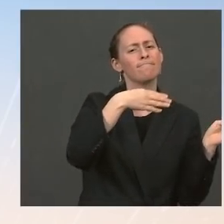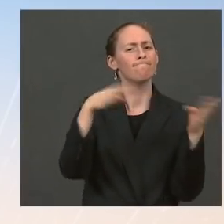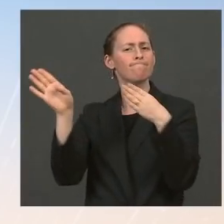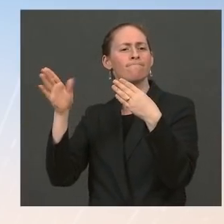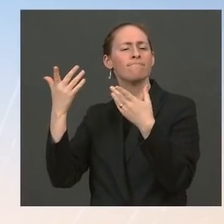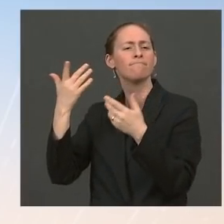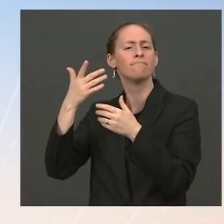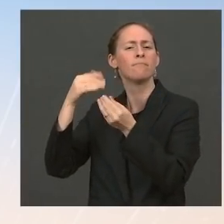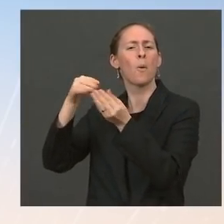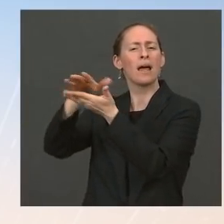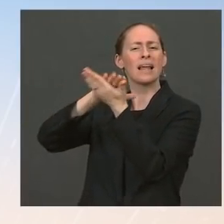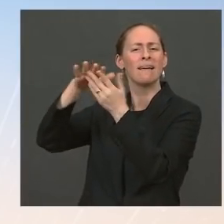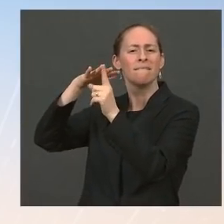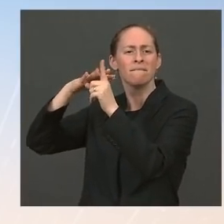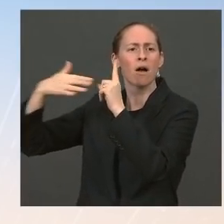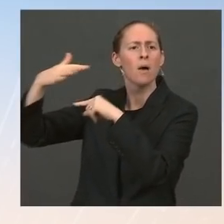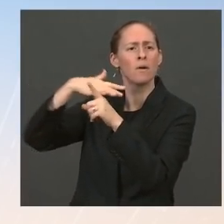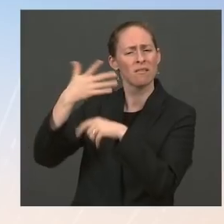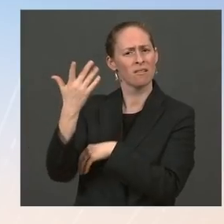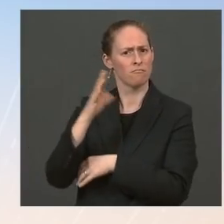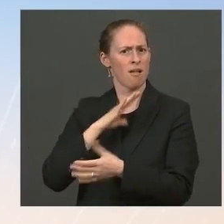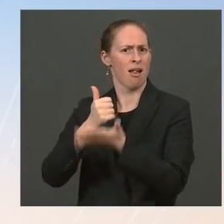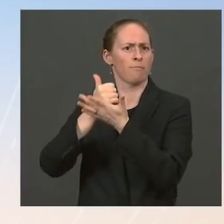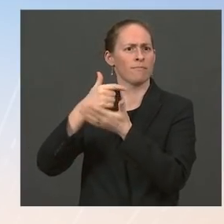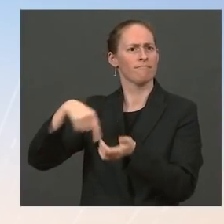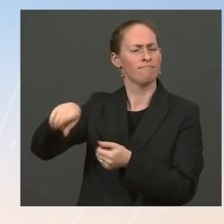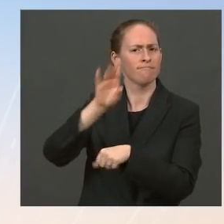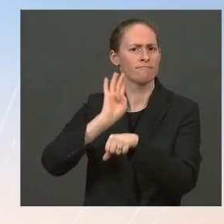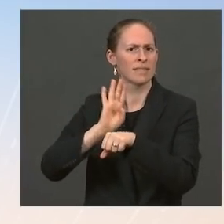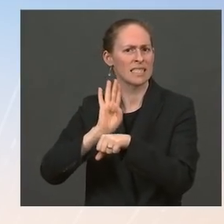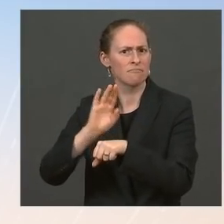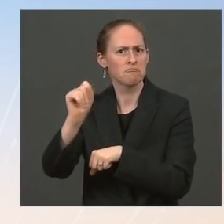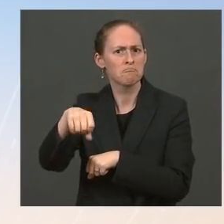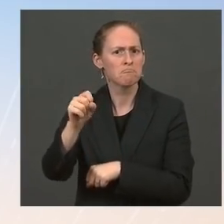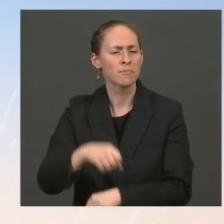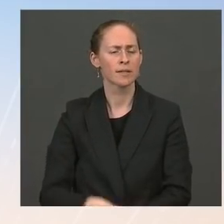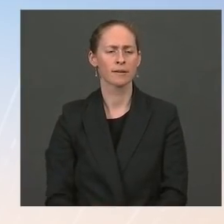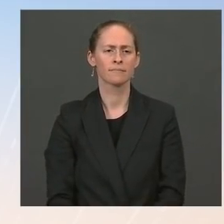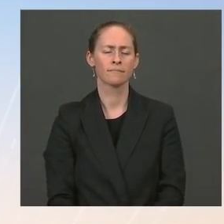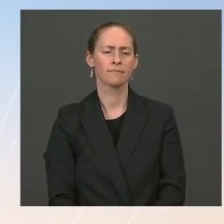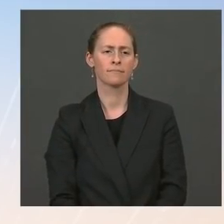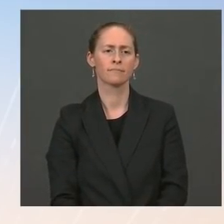good for businesses here in the United States; something that will help create good-paying union jobs